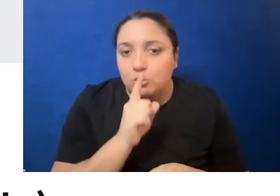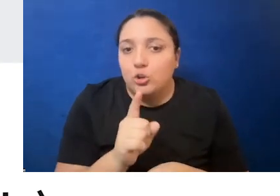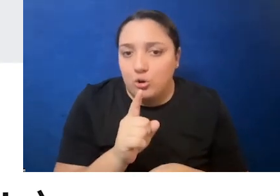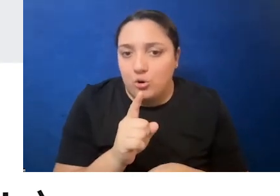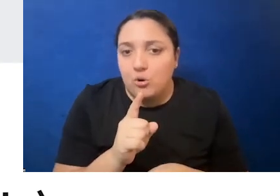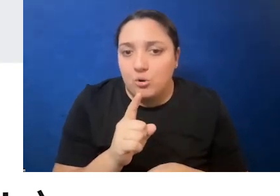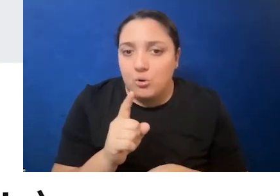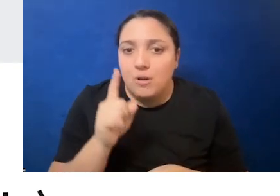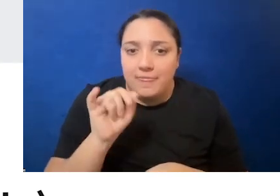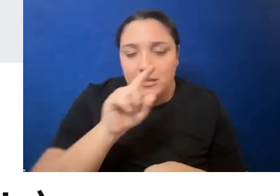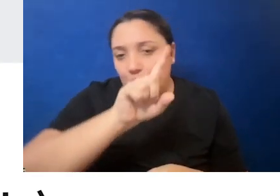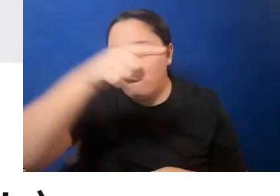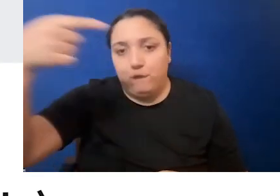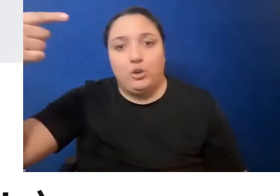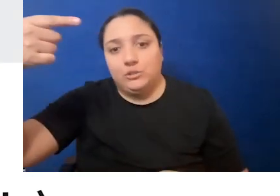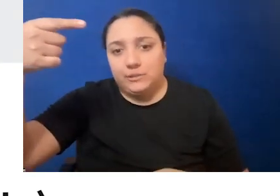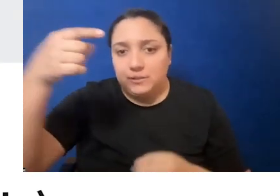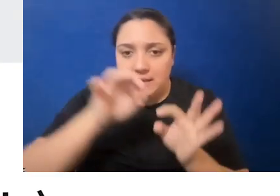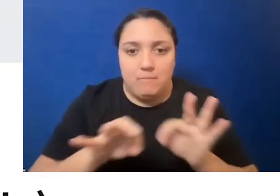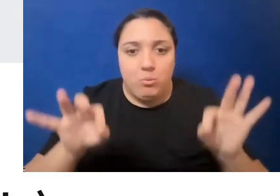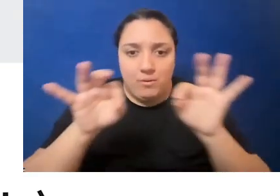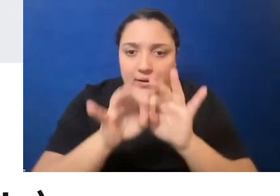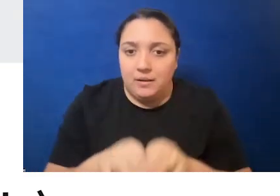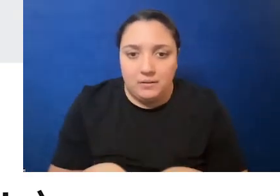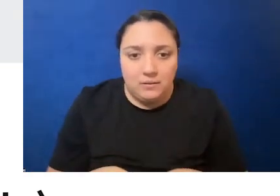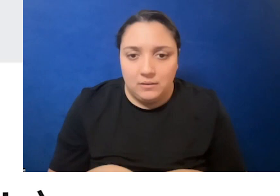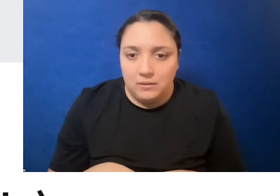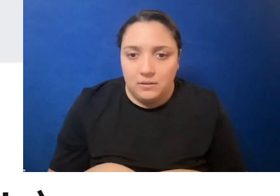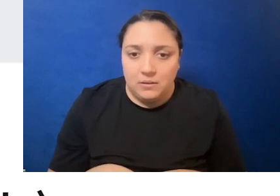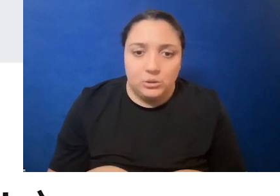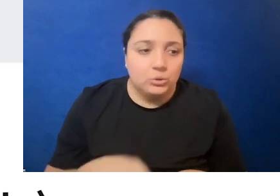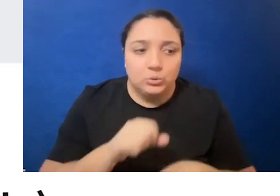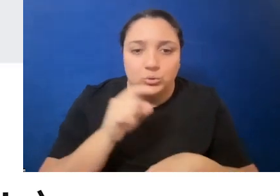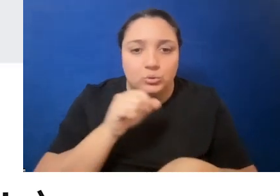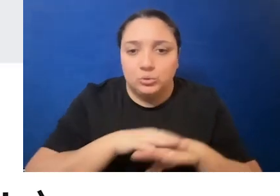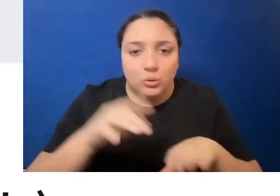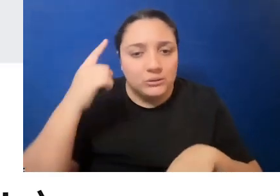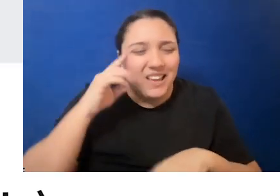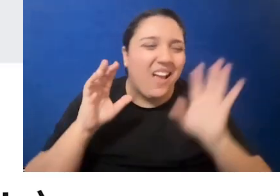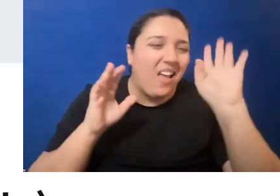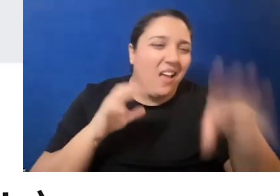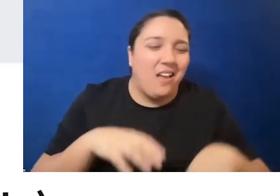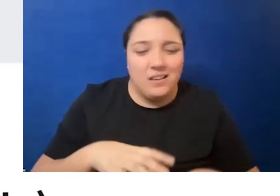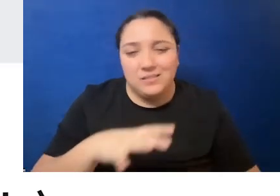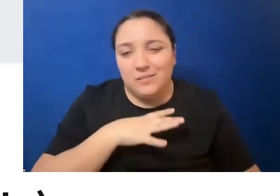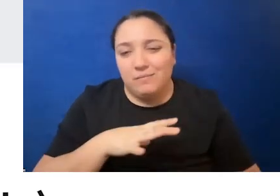WE WANT TO MAKE SURE THOSE THINGS ARE FIRST AS FAR AS IMPORTANCE. DON'T CUT THE KIDS SHORT OH THEY